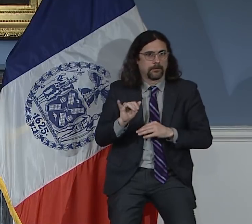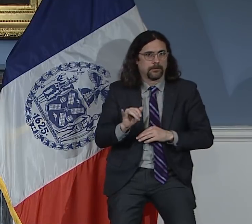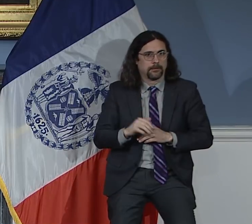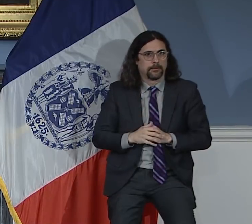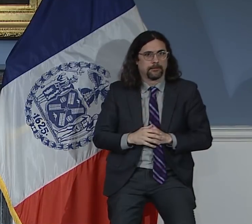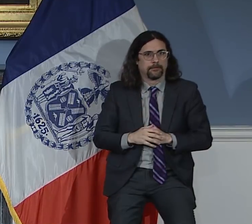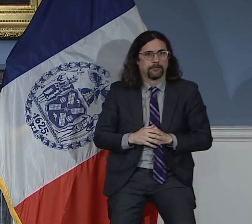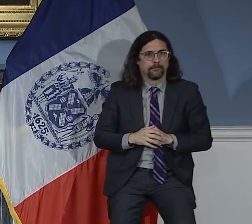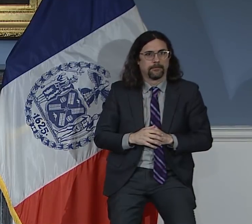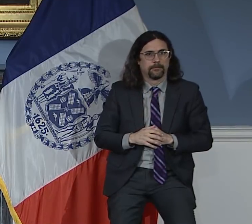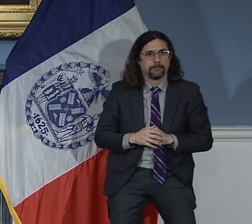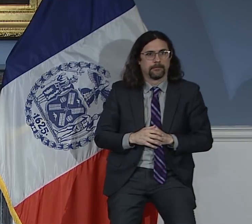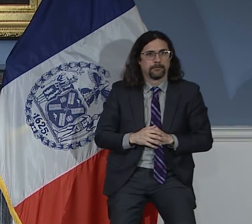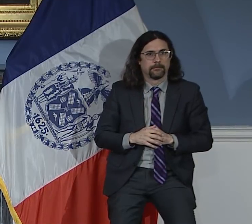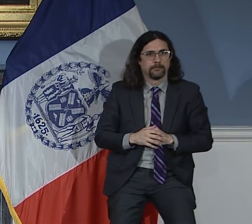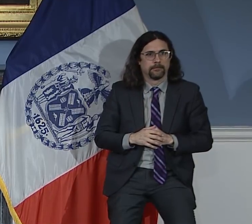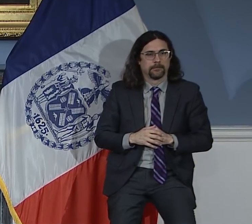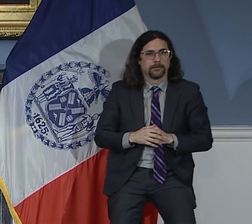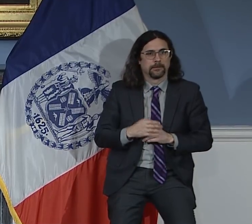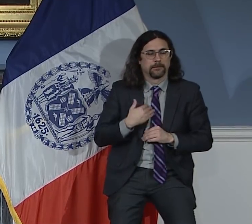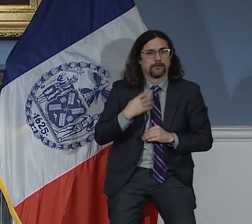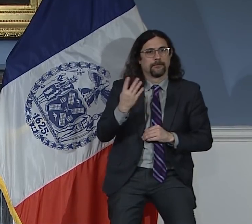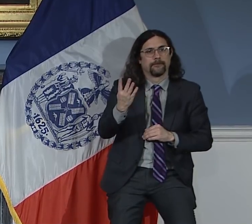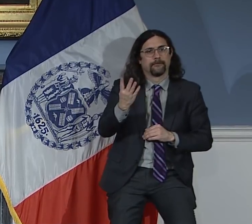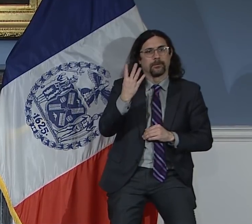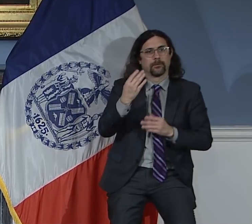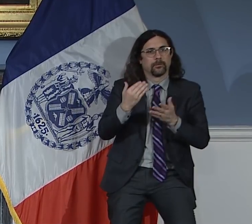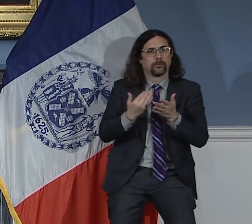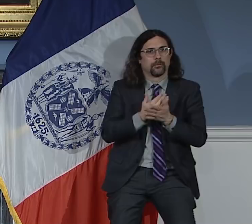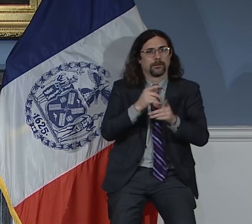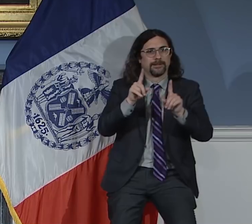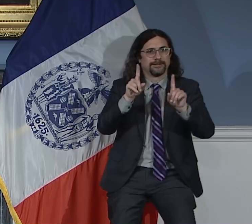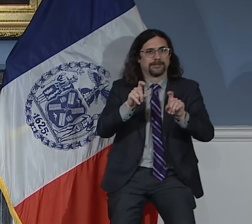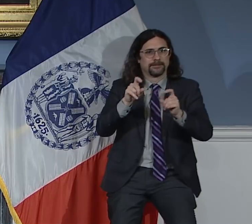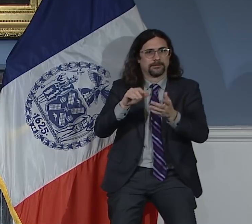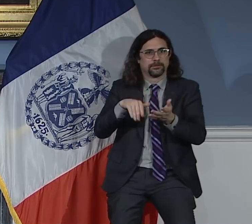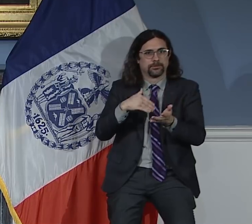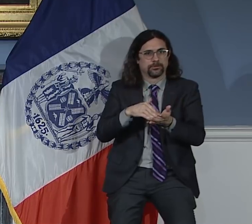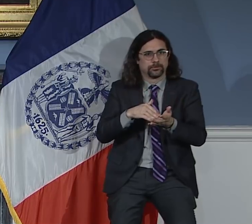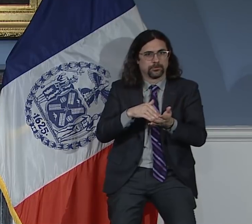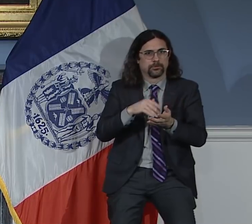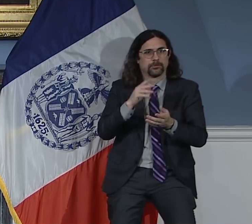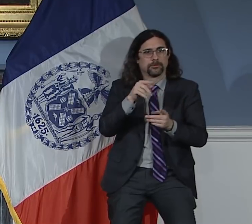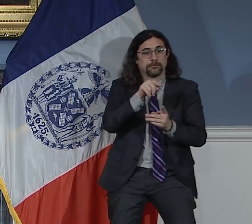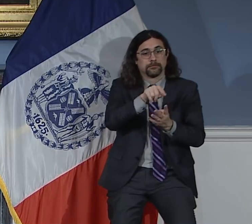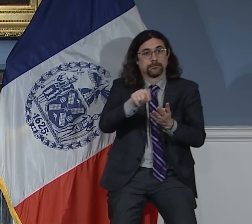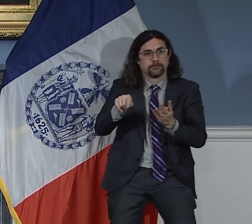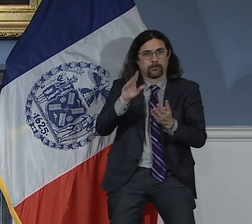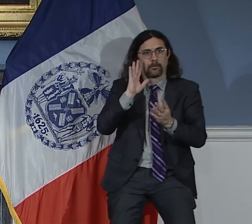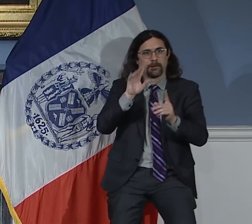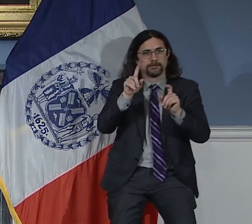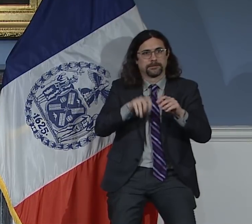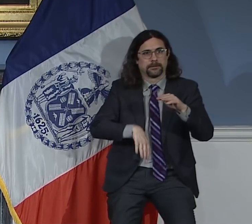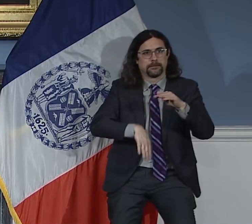ZANDERBILT. FOUR NEW TESTING ENCTRSE, EACH WILL SERVE AND TEST 100 PEOPLE PER DAY APPROMXIATELY,